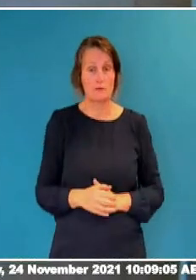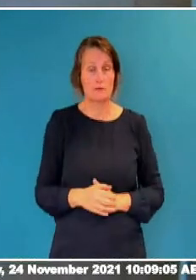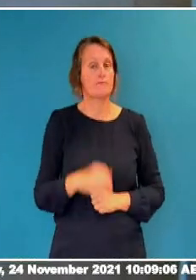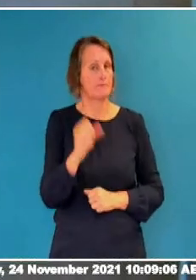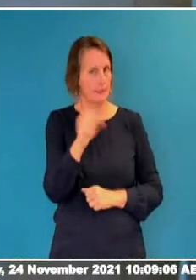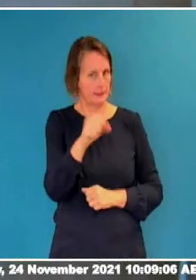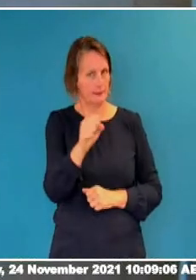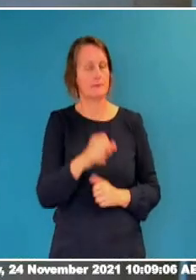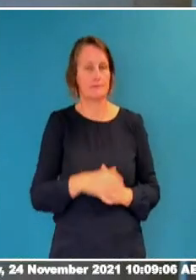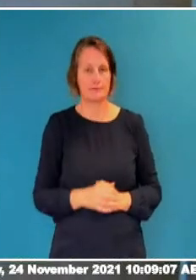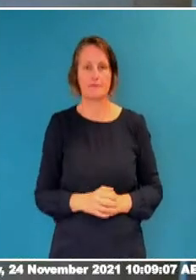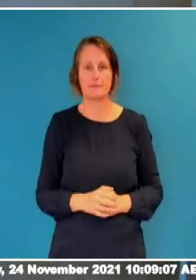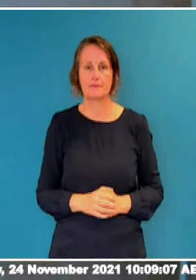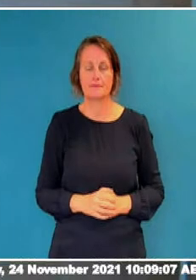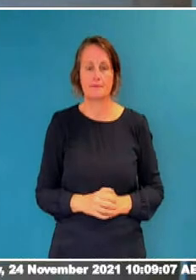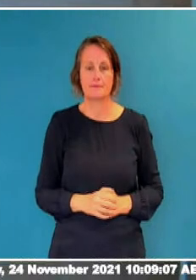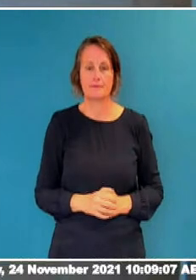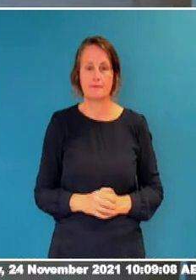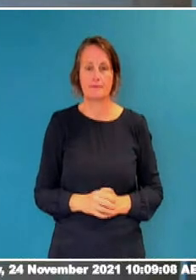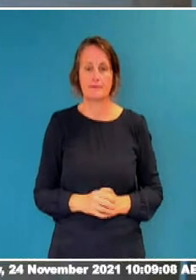Yes.